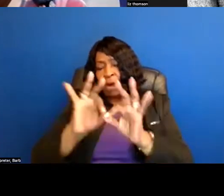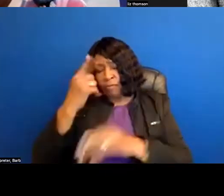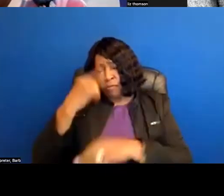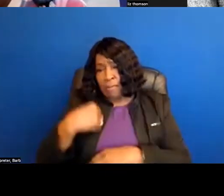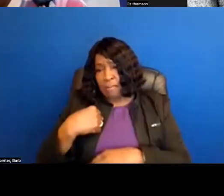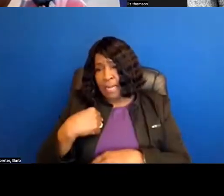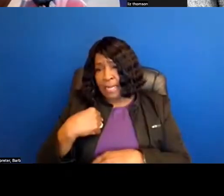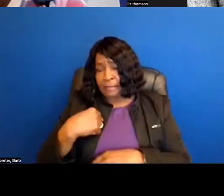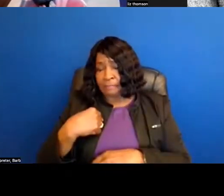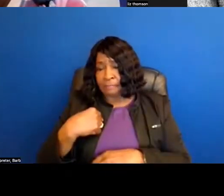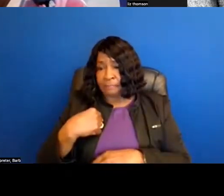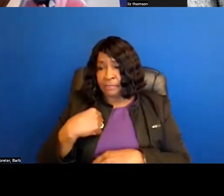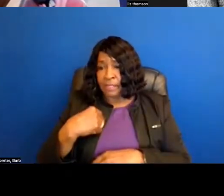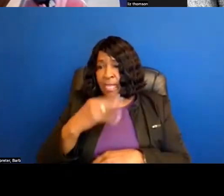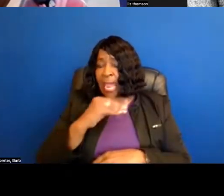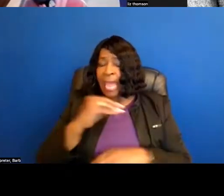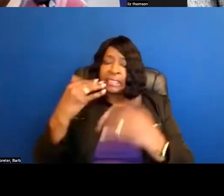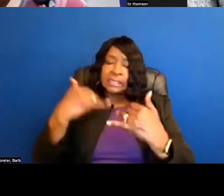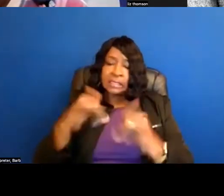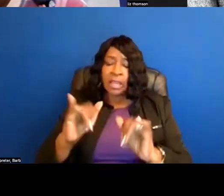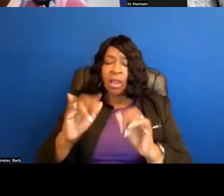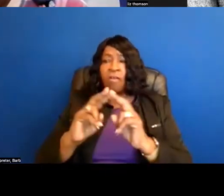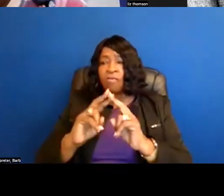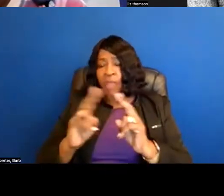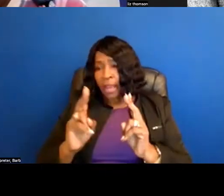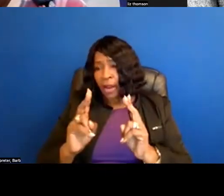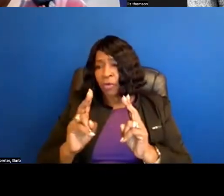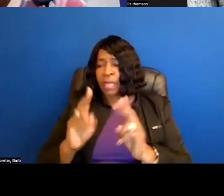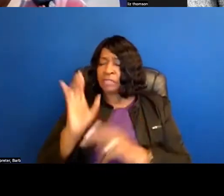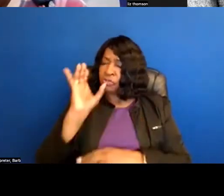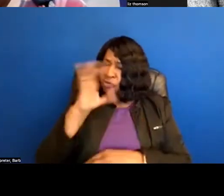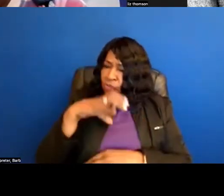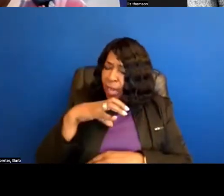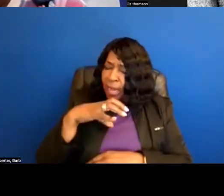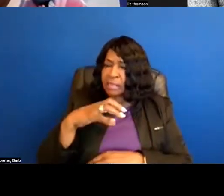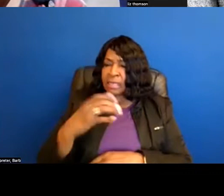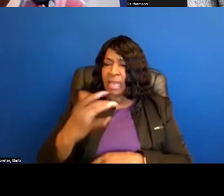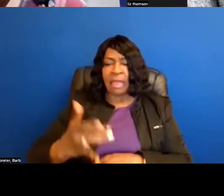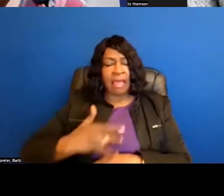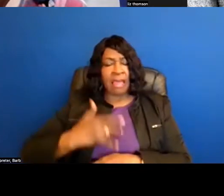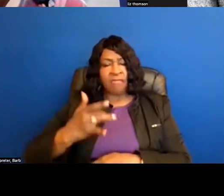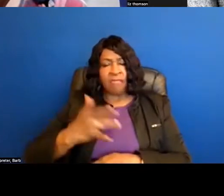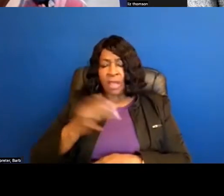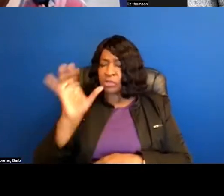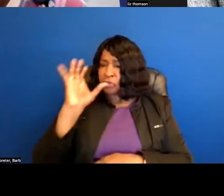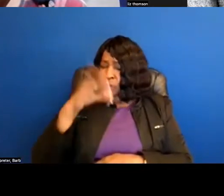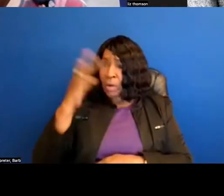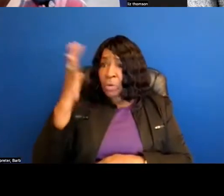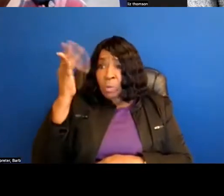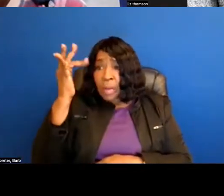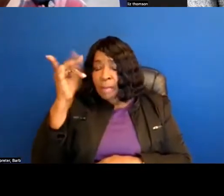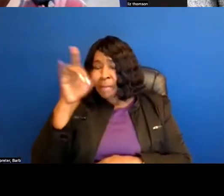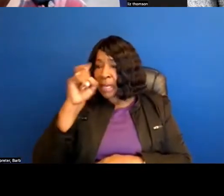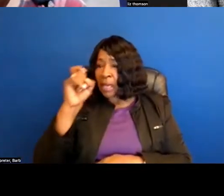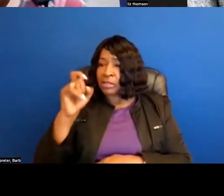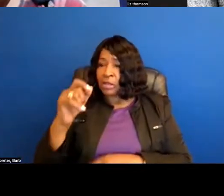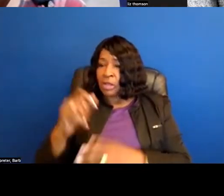And it's still very strange, it feels very strange 'cause when I roll up as a wheelchair user,